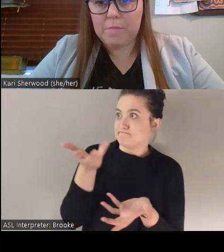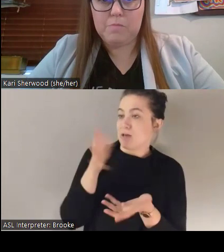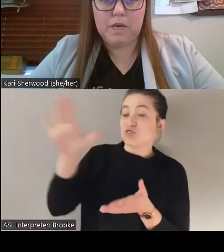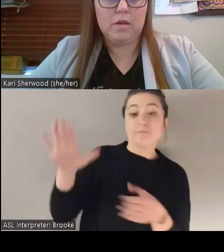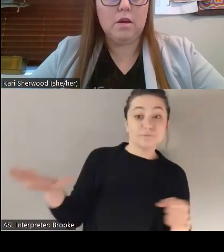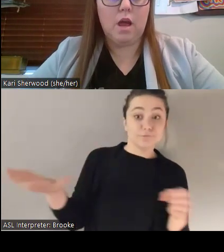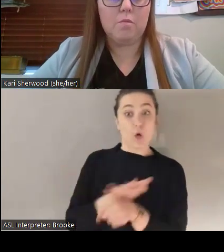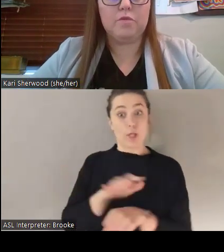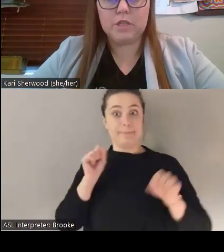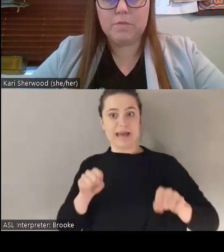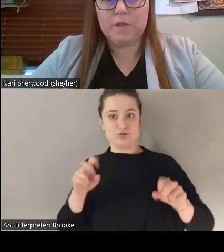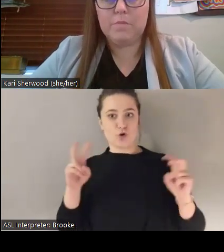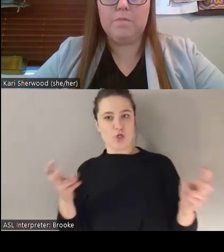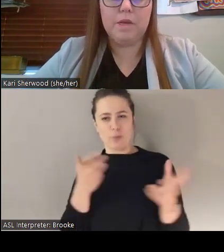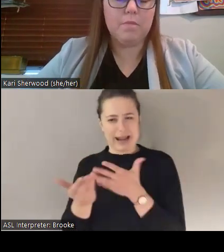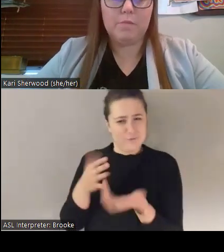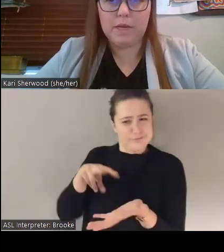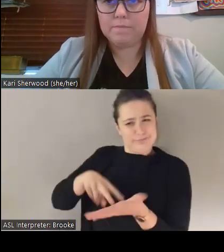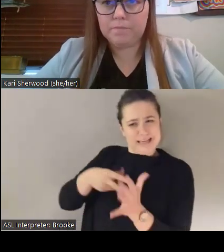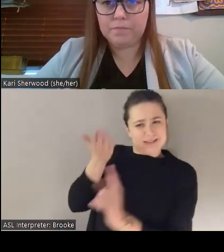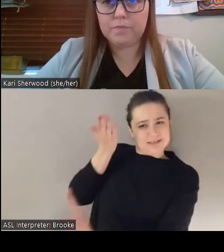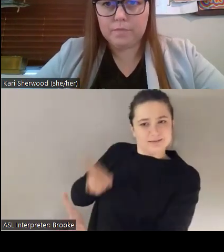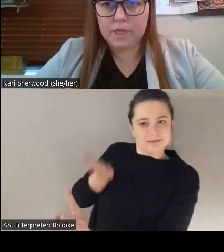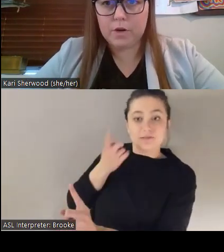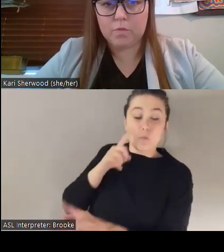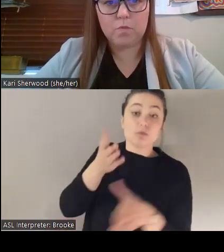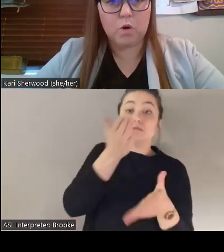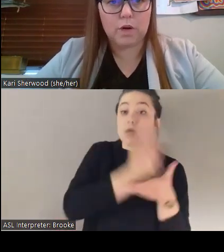that may be. For some of them, it might be working